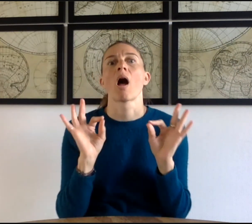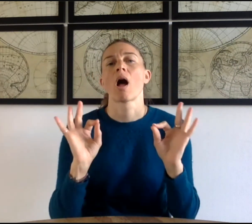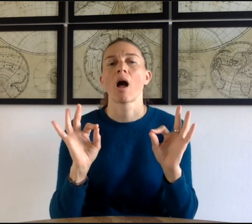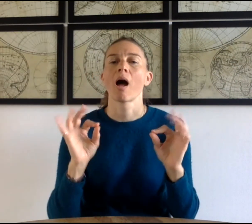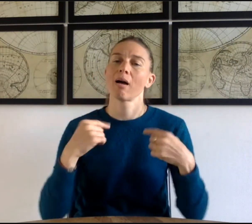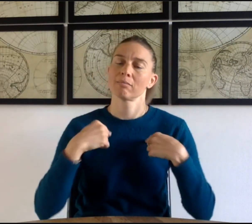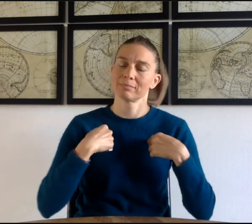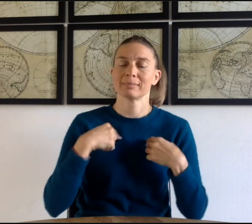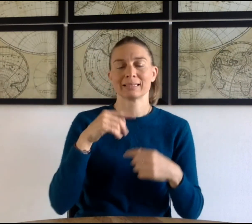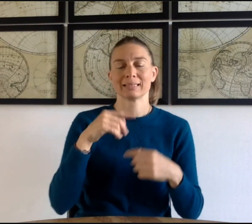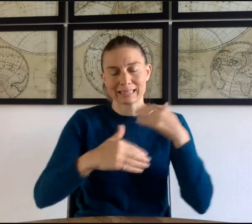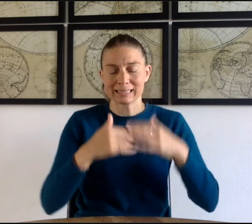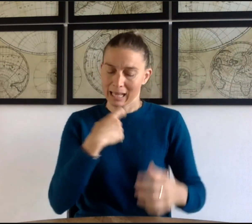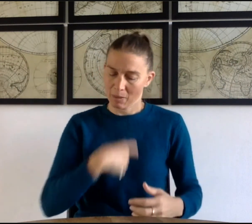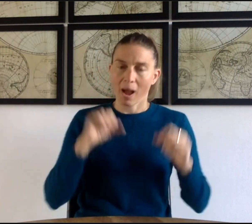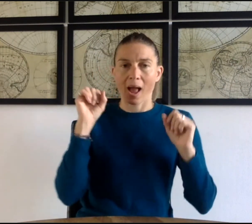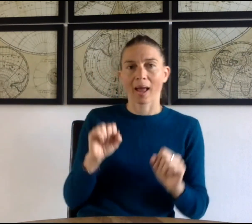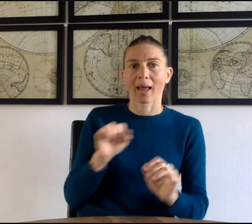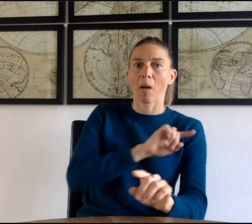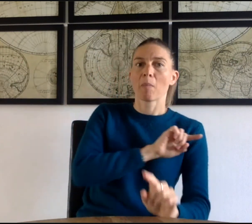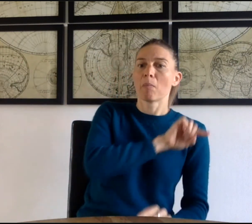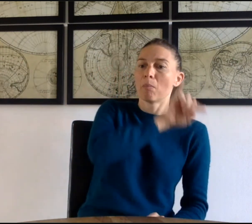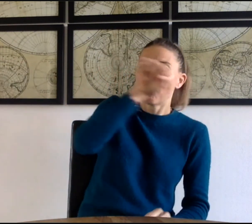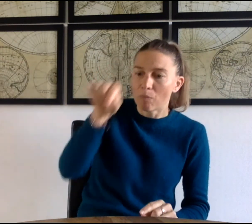and the most important costs linked to disability,